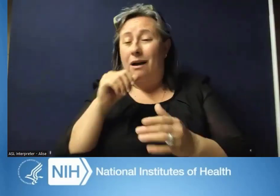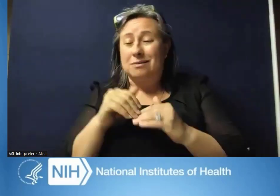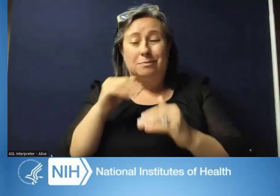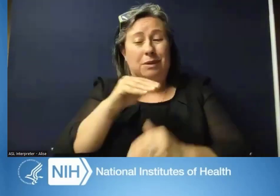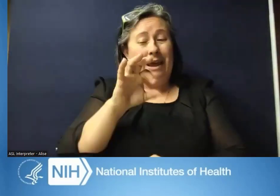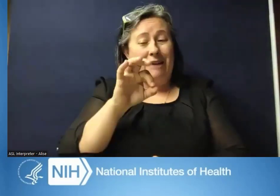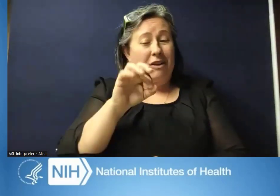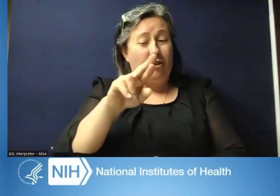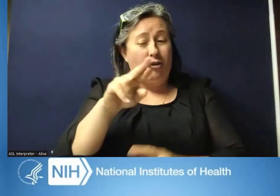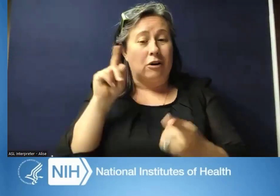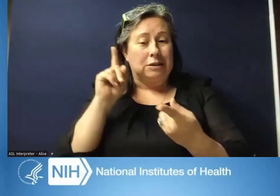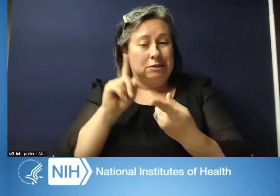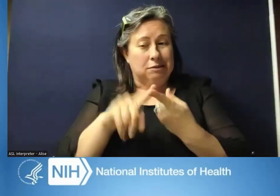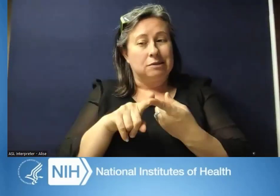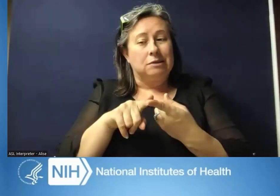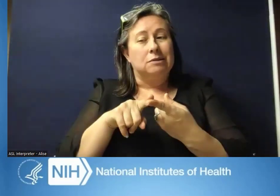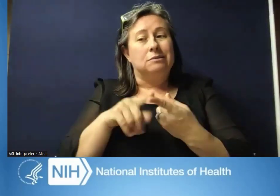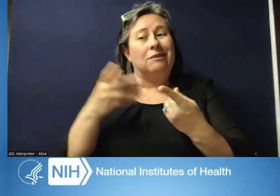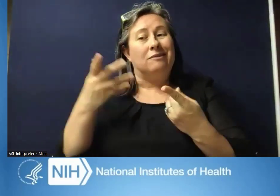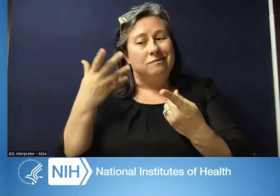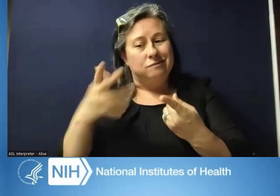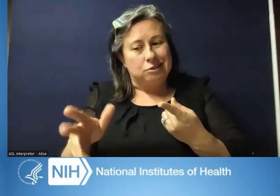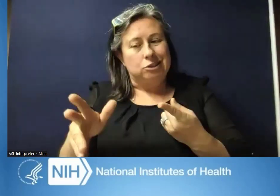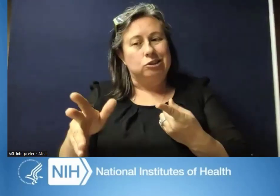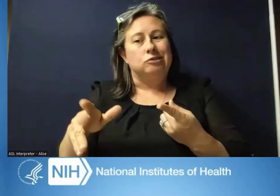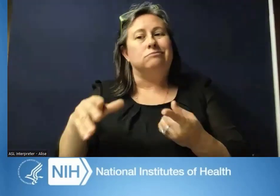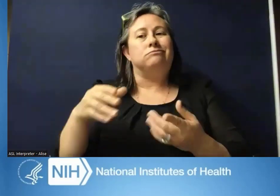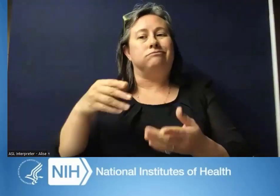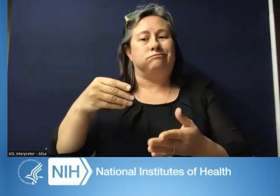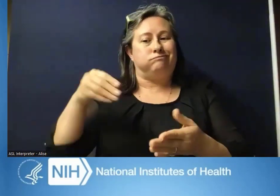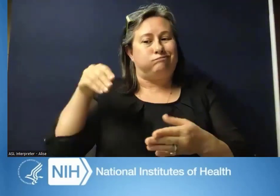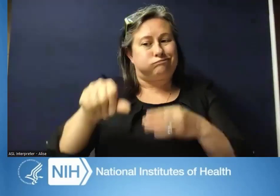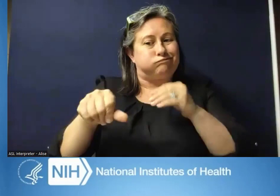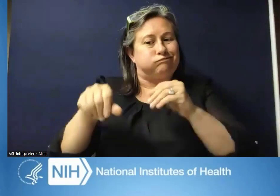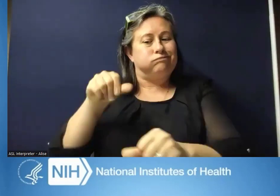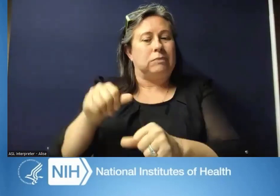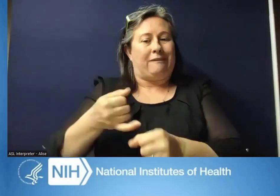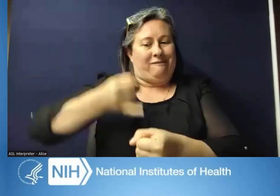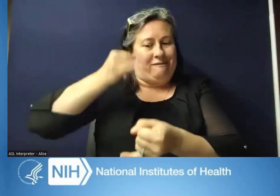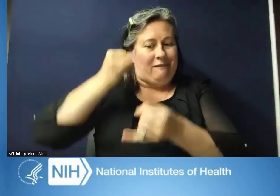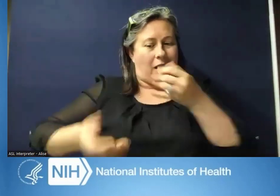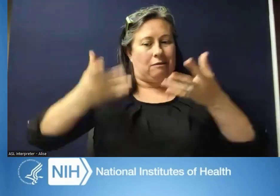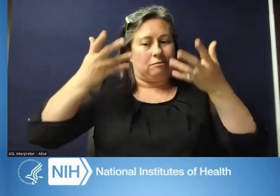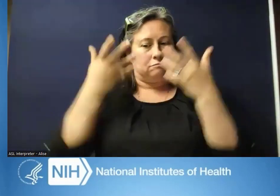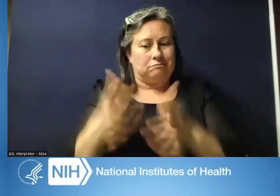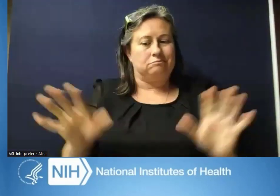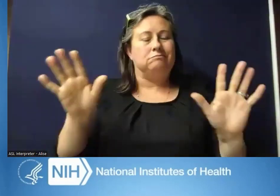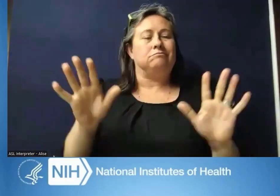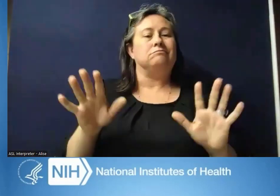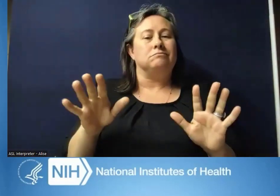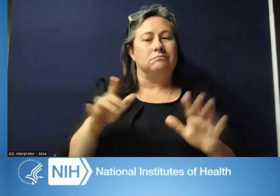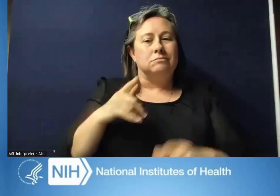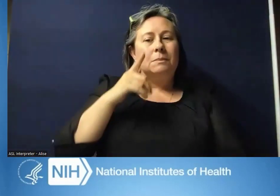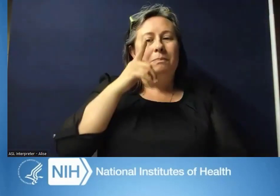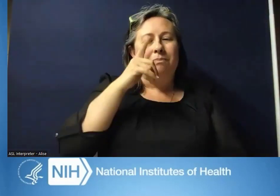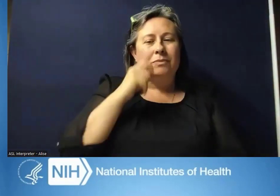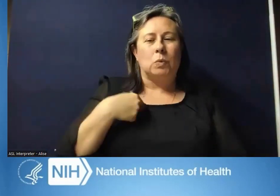until expenditures are finalized because we would like to minimize revisions